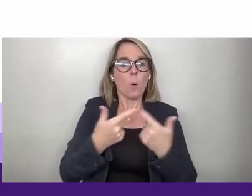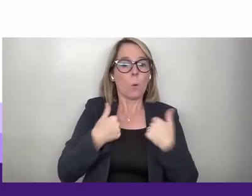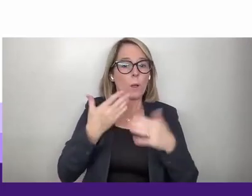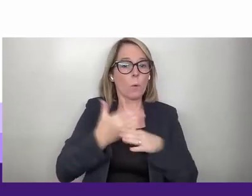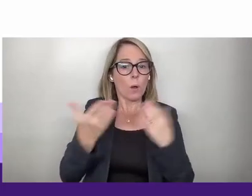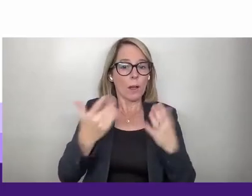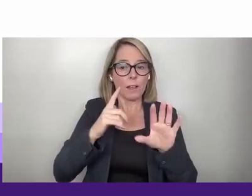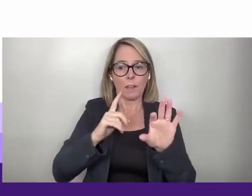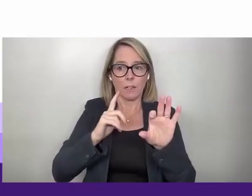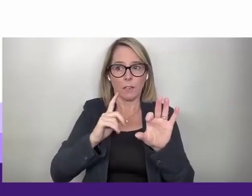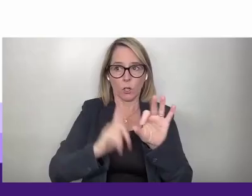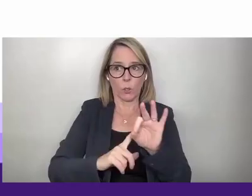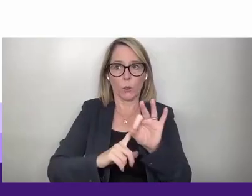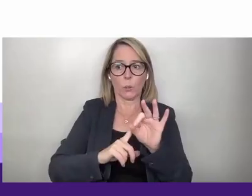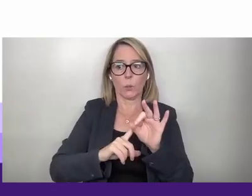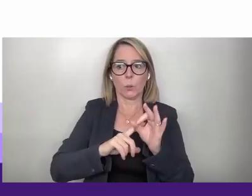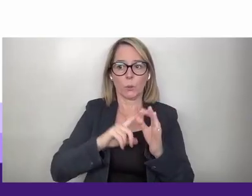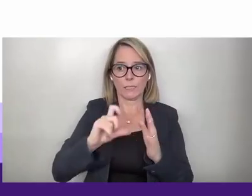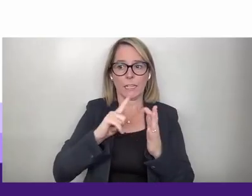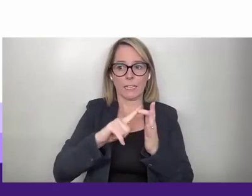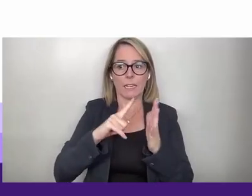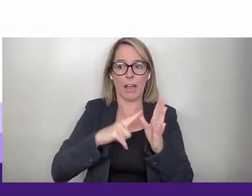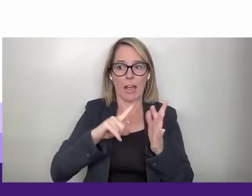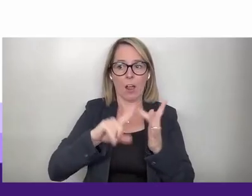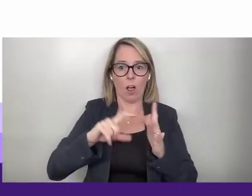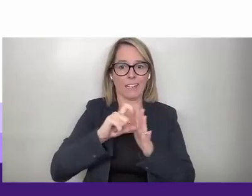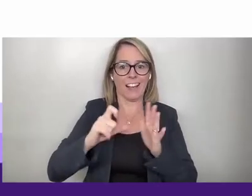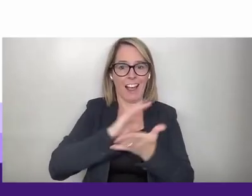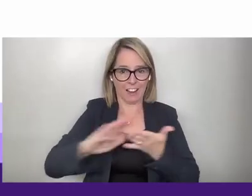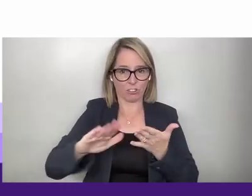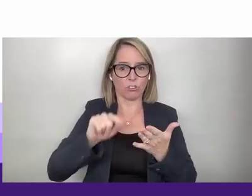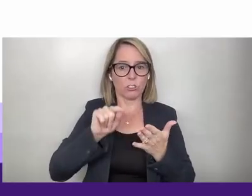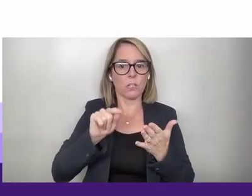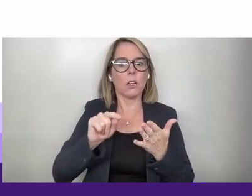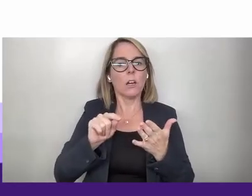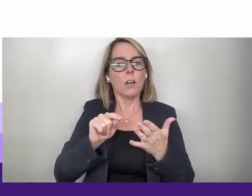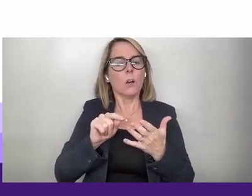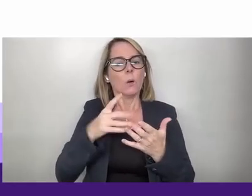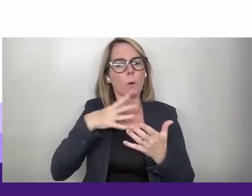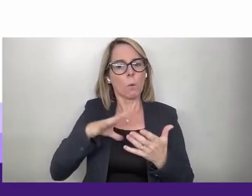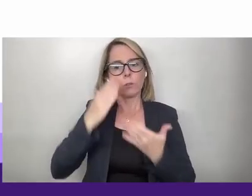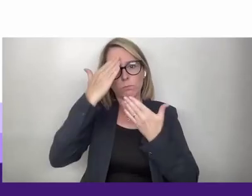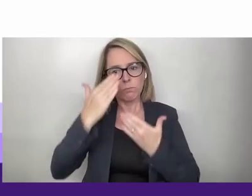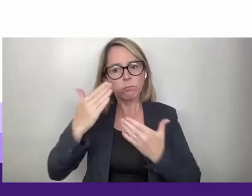country throughout Australia and their connections to land, sea, and community. We pay our respects